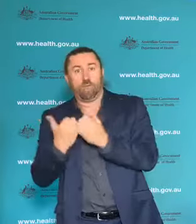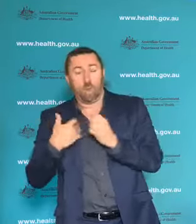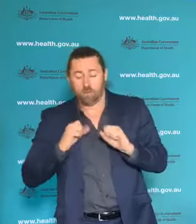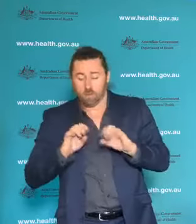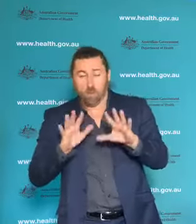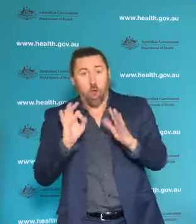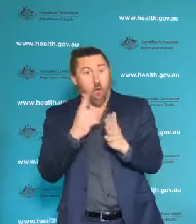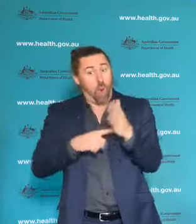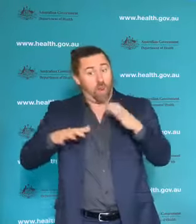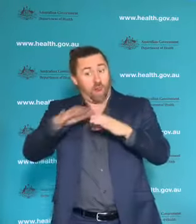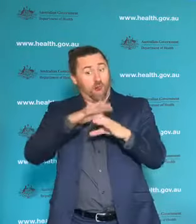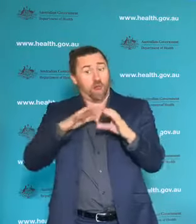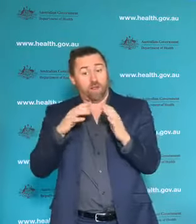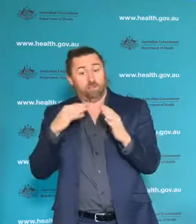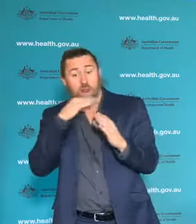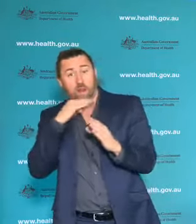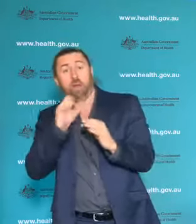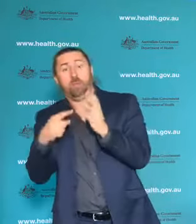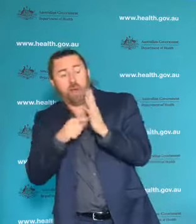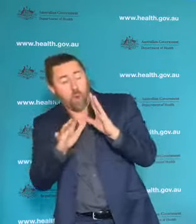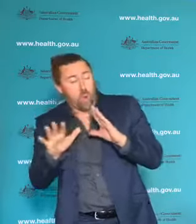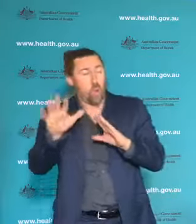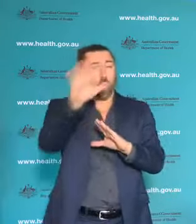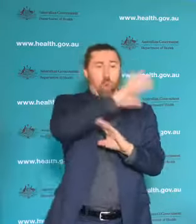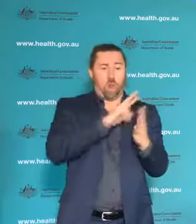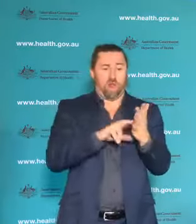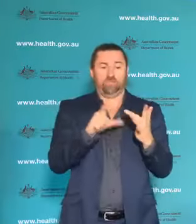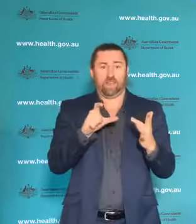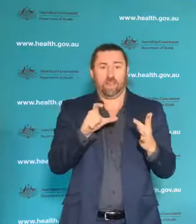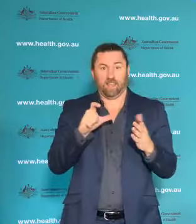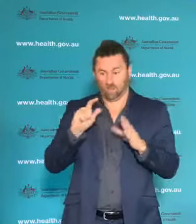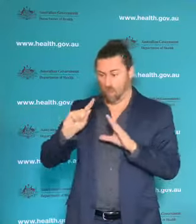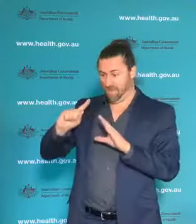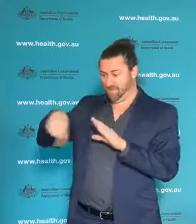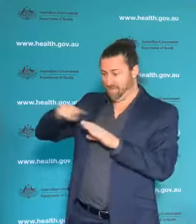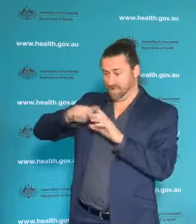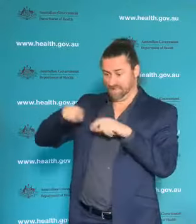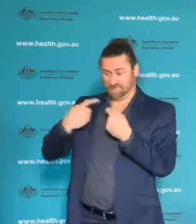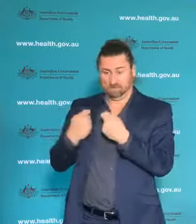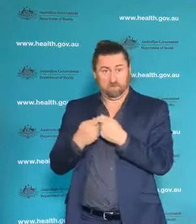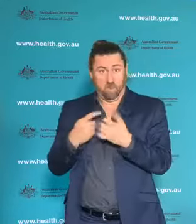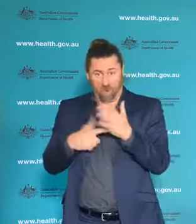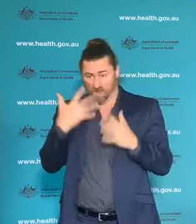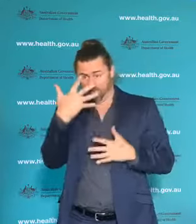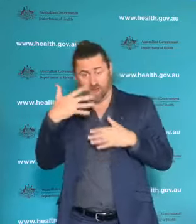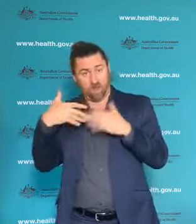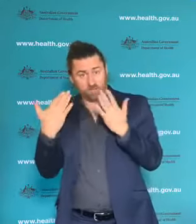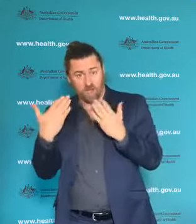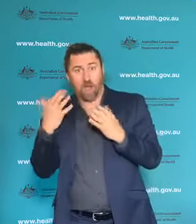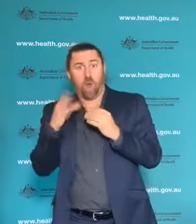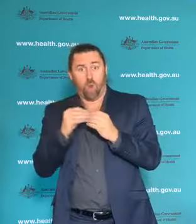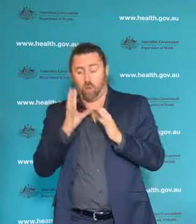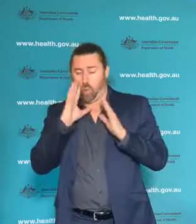So there's been a very rigorous, coordinated response over the past five days and that will continue